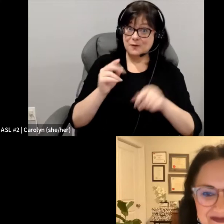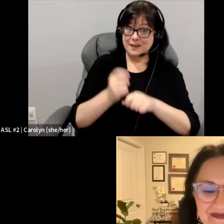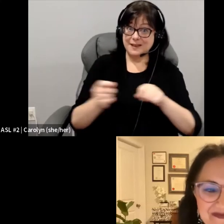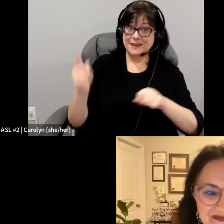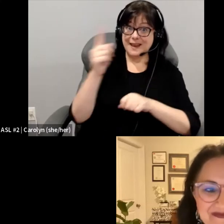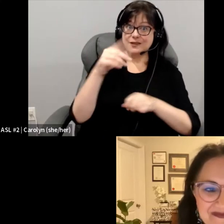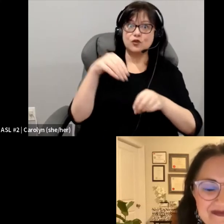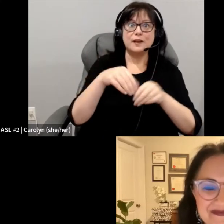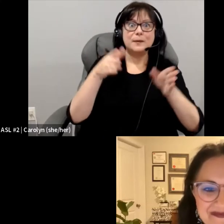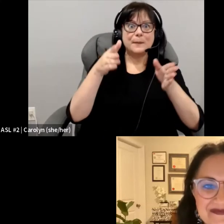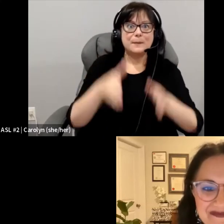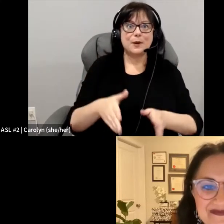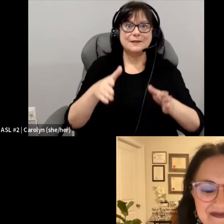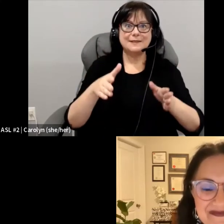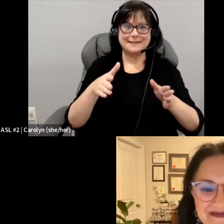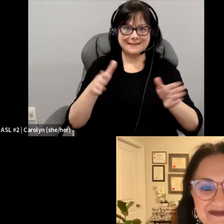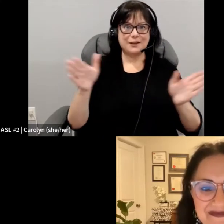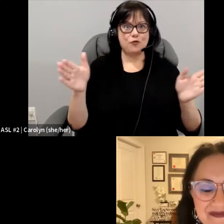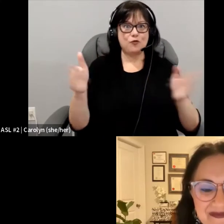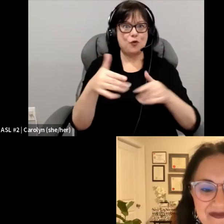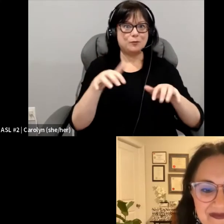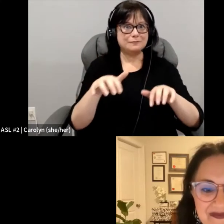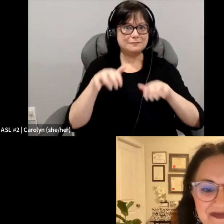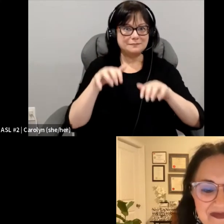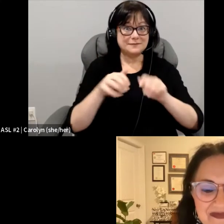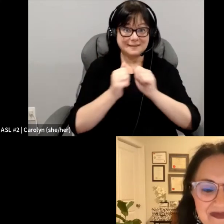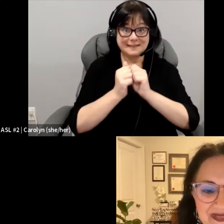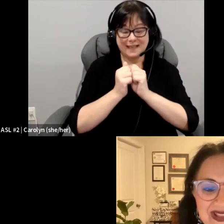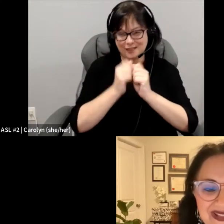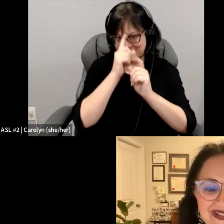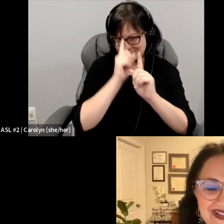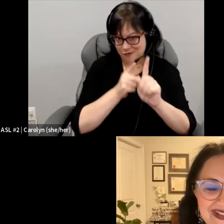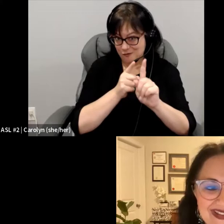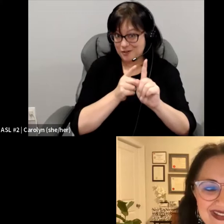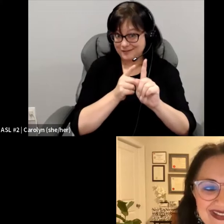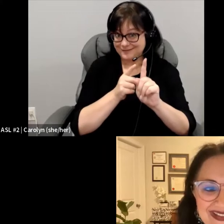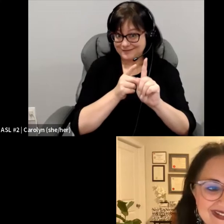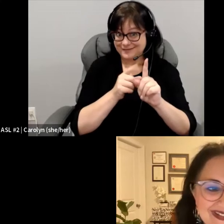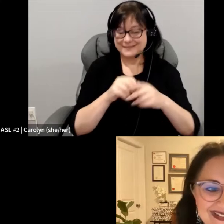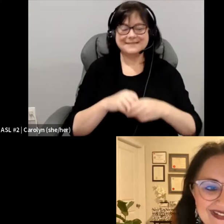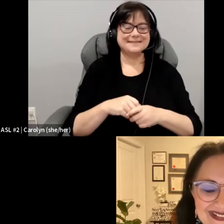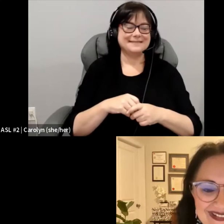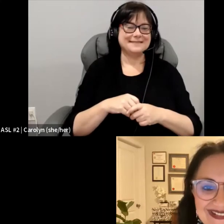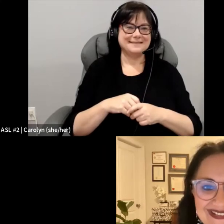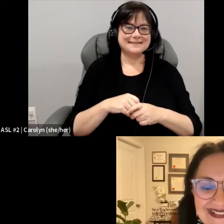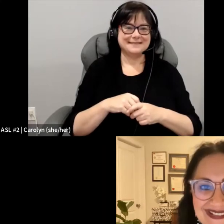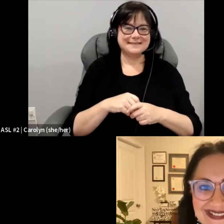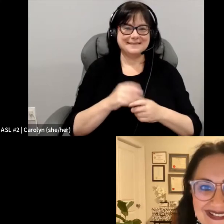AT LEAST WE'LL AIM FOR THAT. WONDERFUL TO RECONNECT. THANK YOU, ENA.